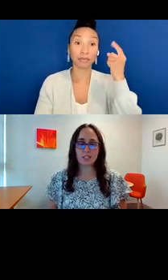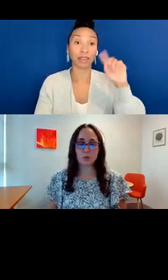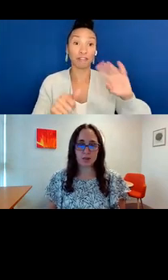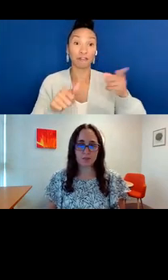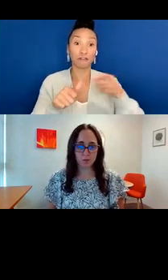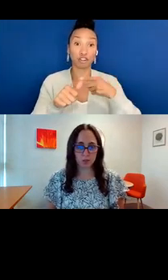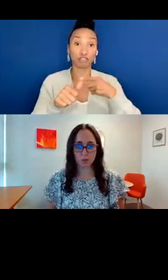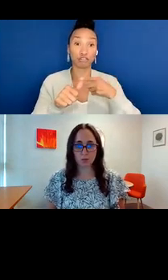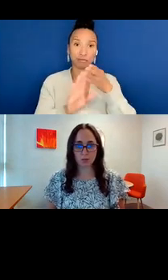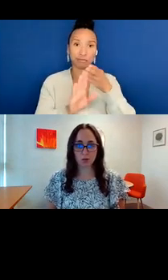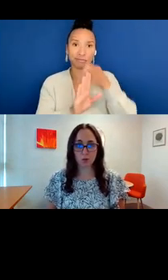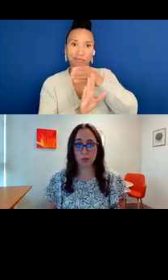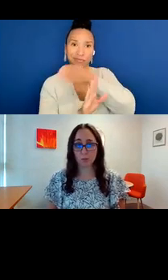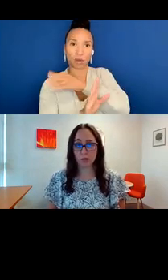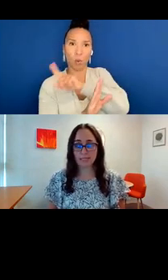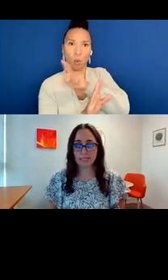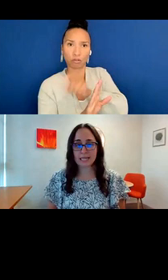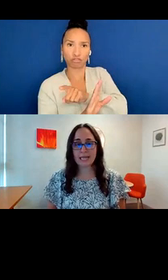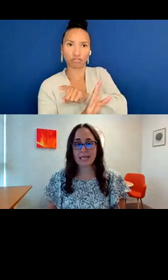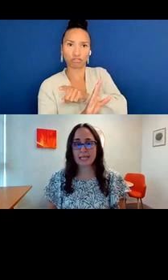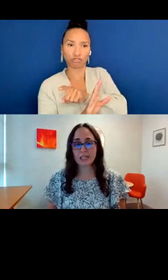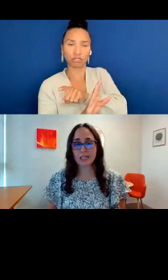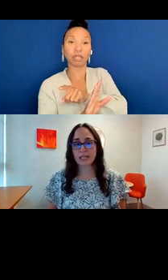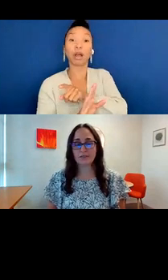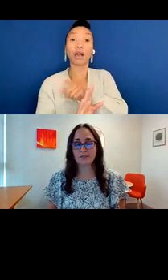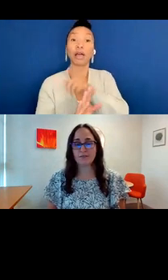of the section where everyone's reported only once, here,